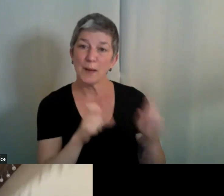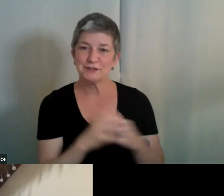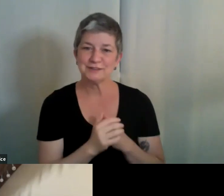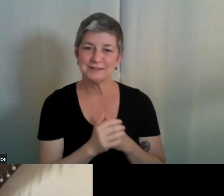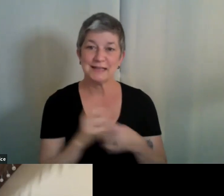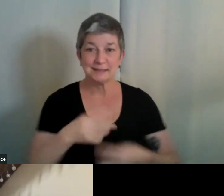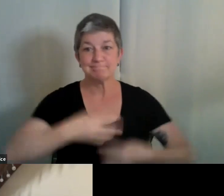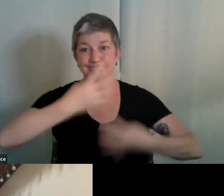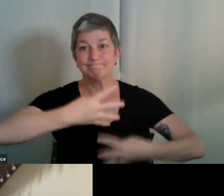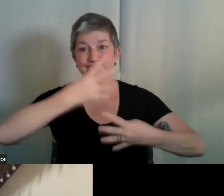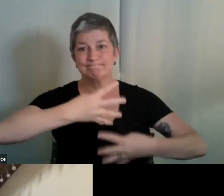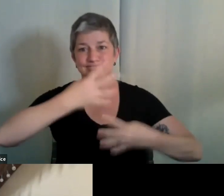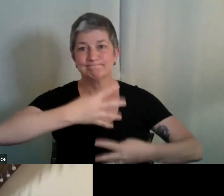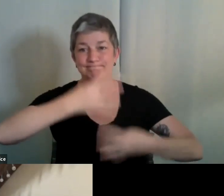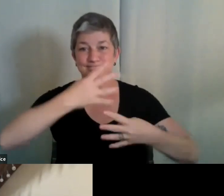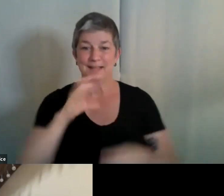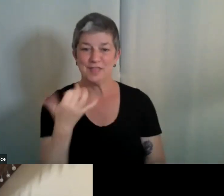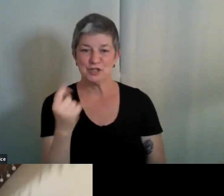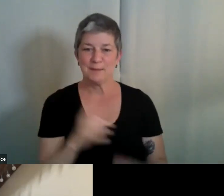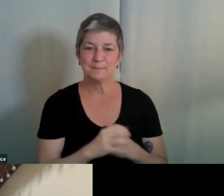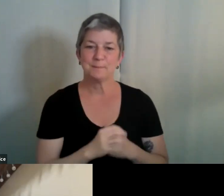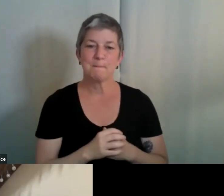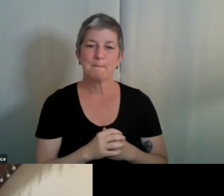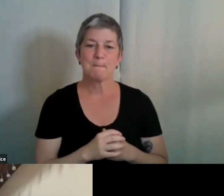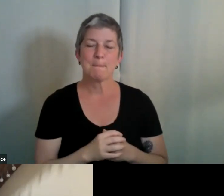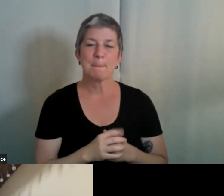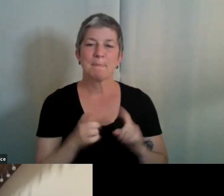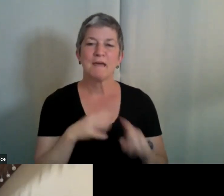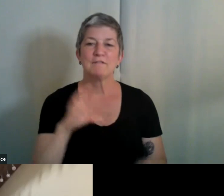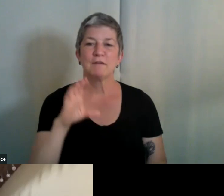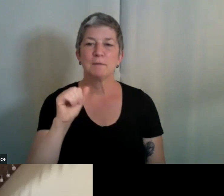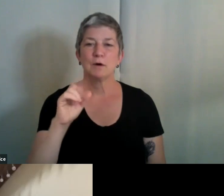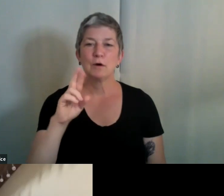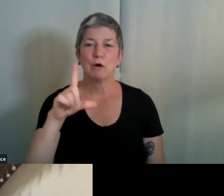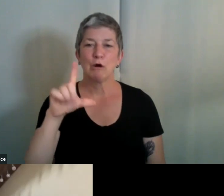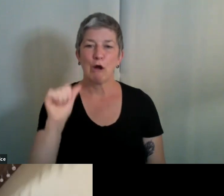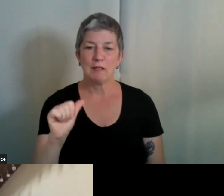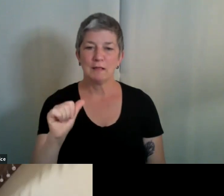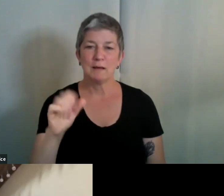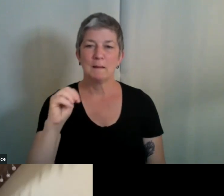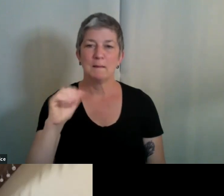down the in the chat. And this is from Carla mall, Malden. And